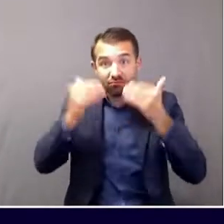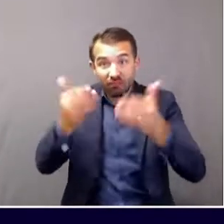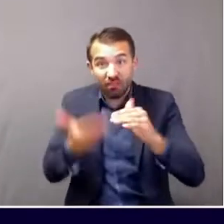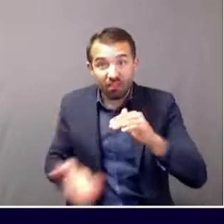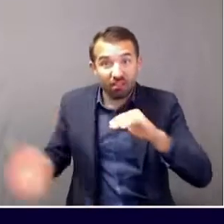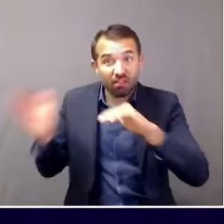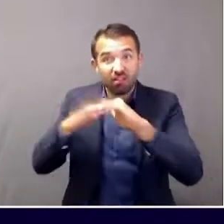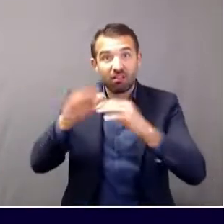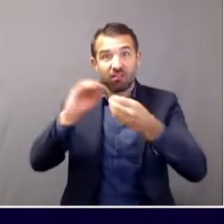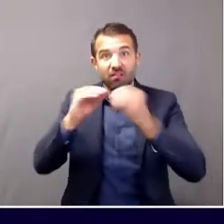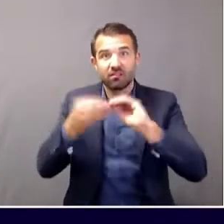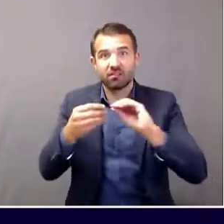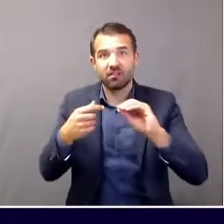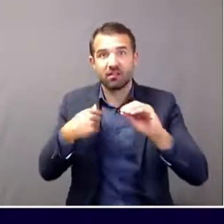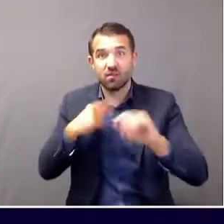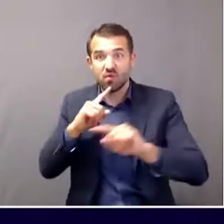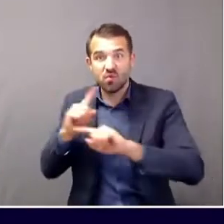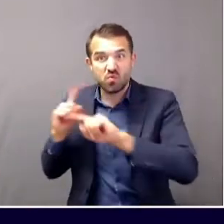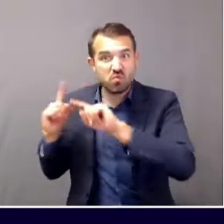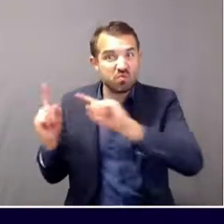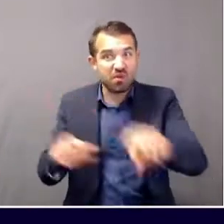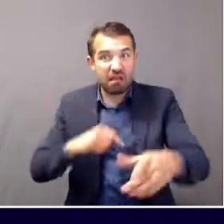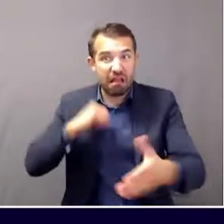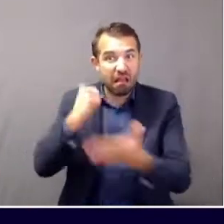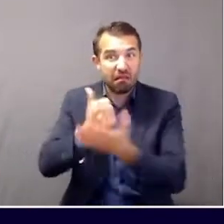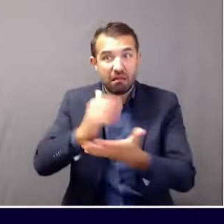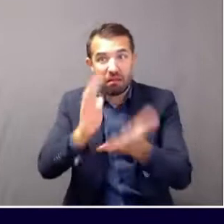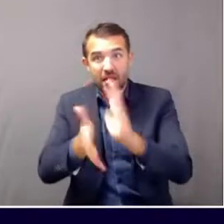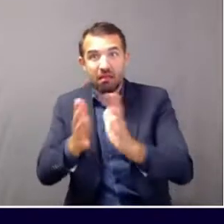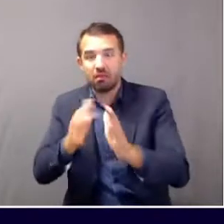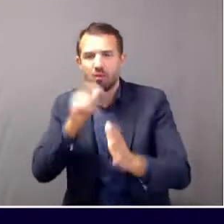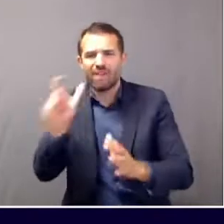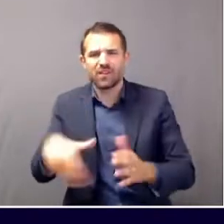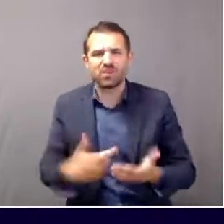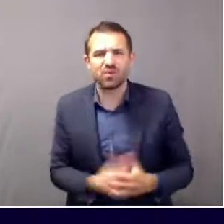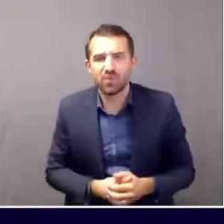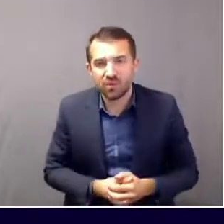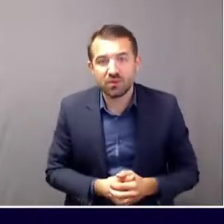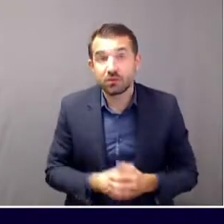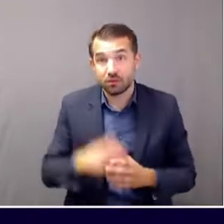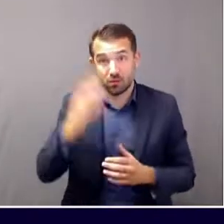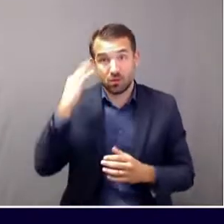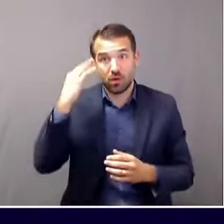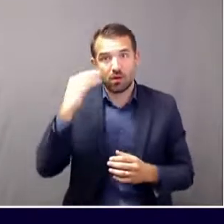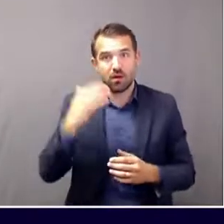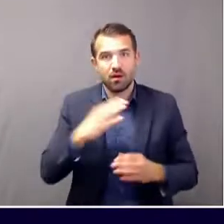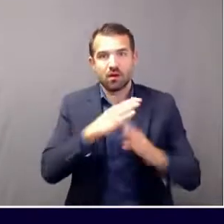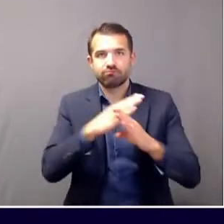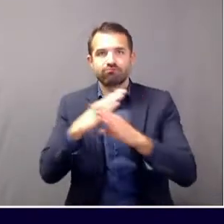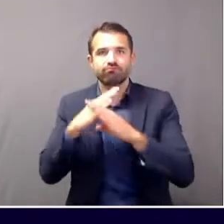when we have an opportunity to